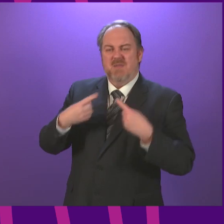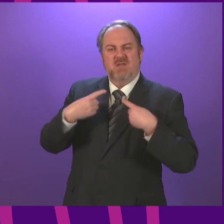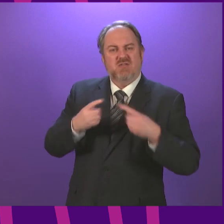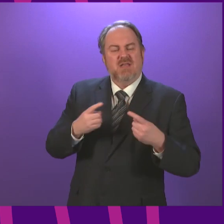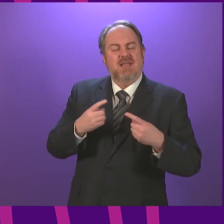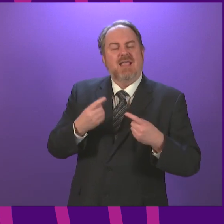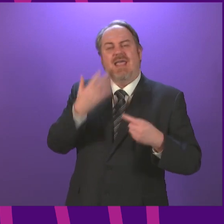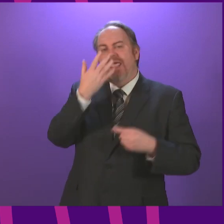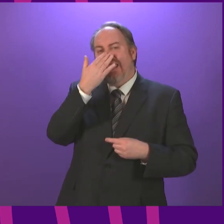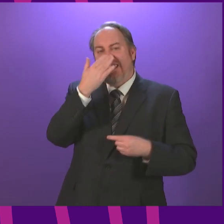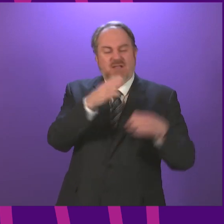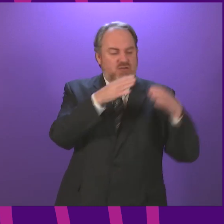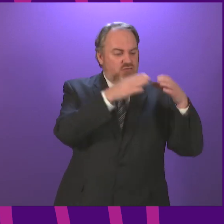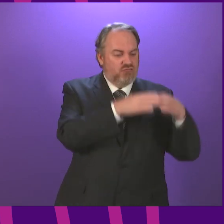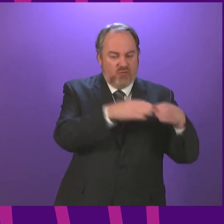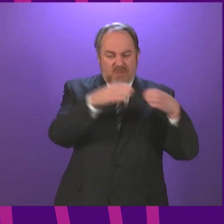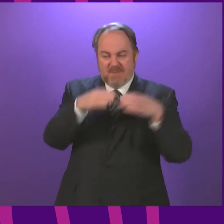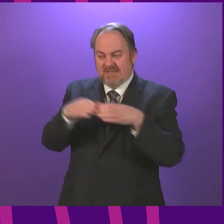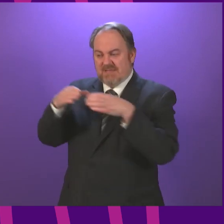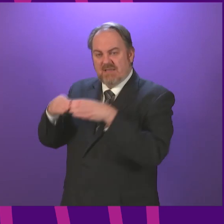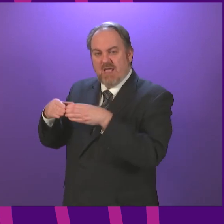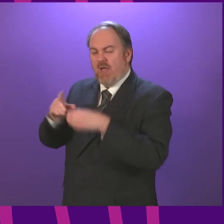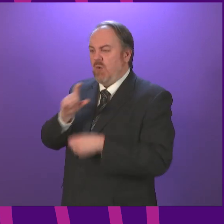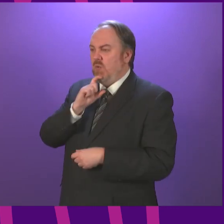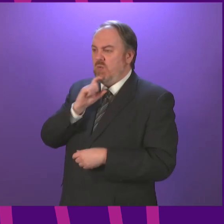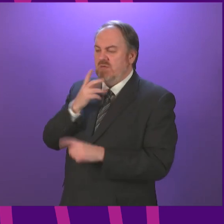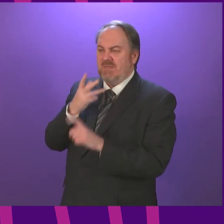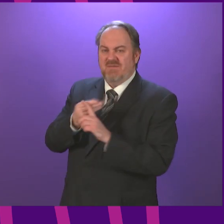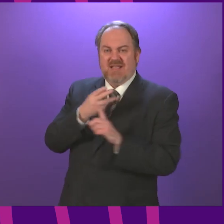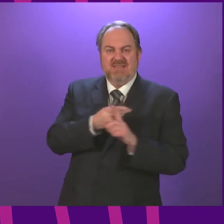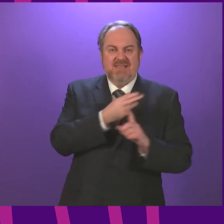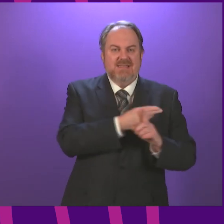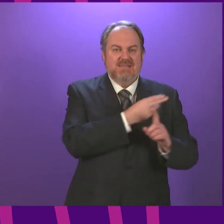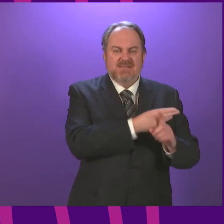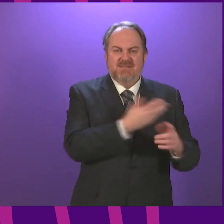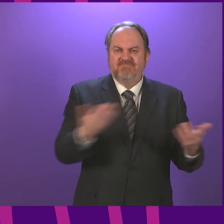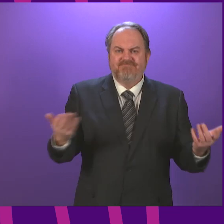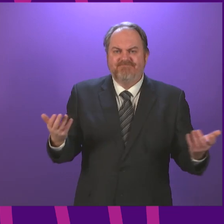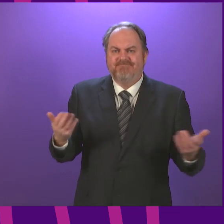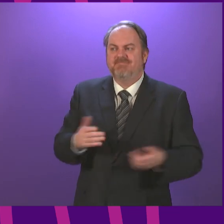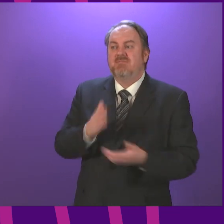age-specific vaccination uptake figures for health boards? The First Minister (Nicola Sturgeon): As I have said, we will continue to break